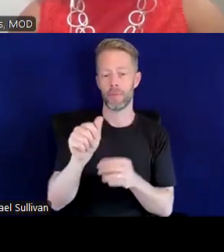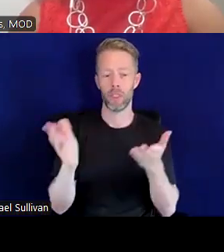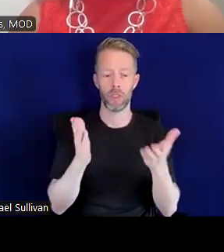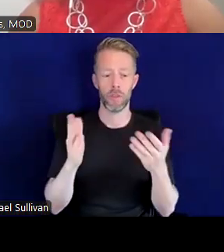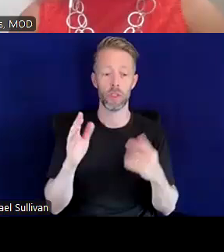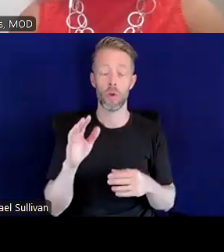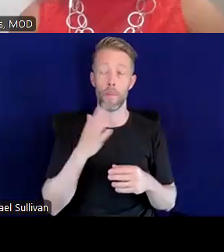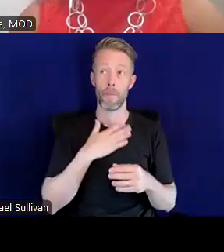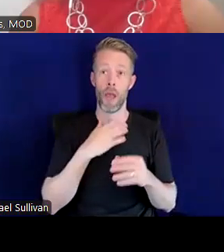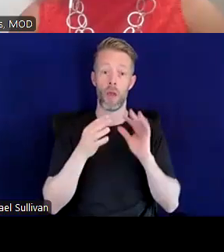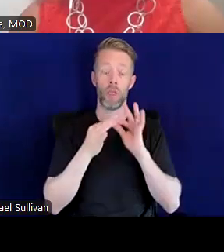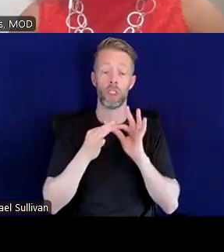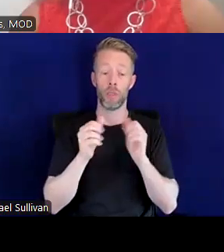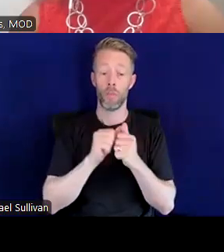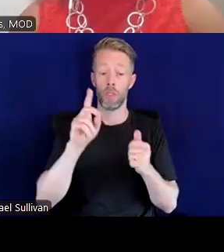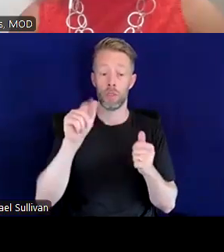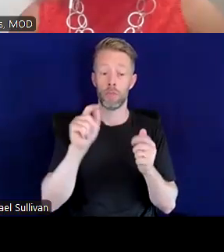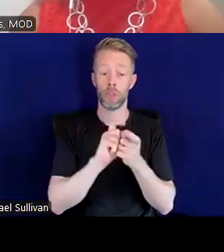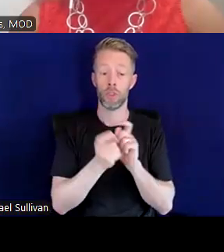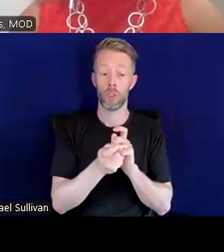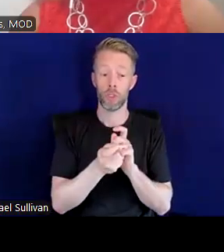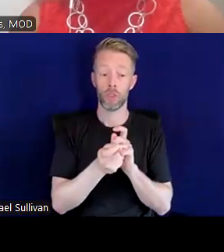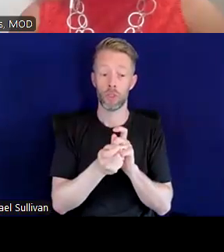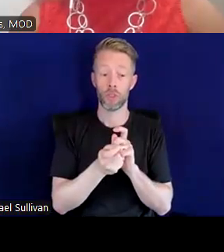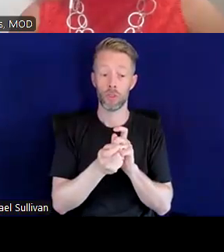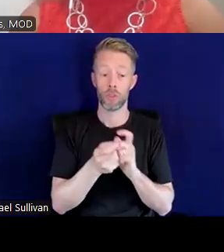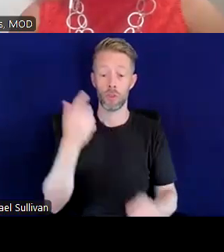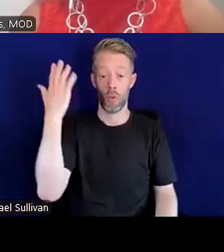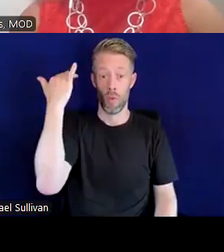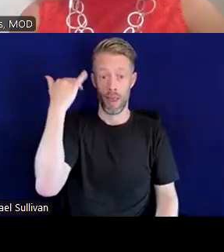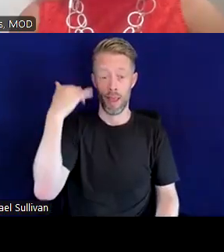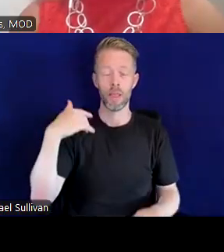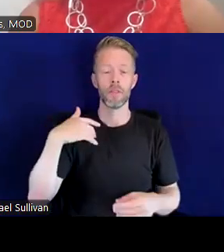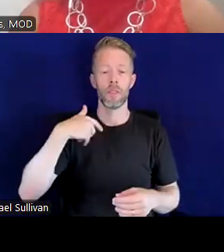higher ed and disability services. My relationship with disability changed a bit because I was interacting with a lot